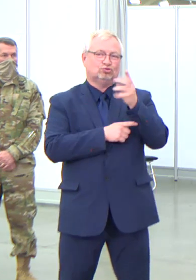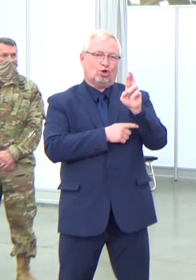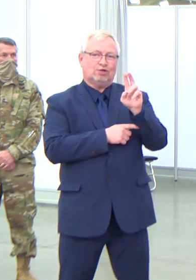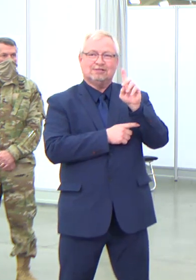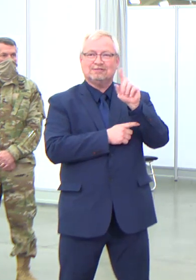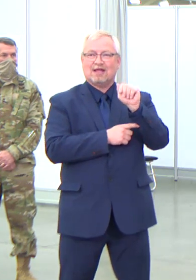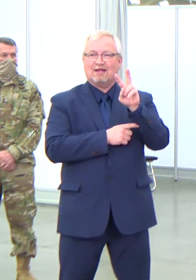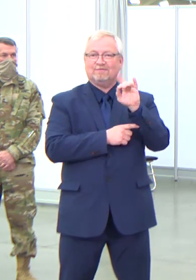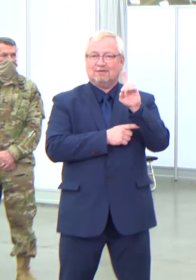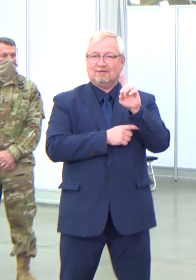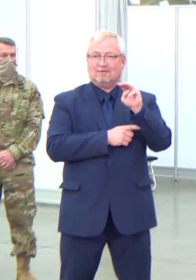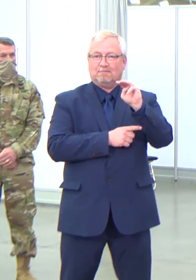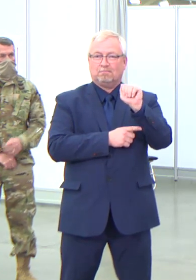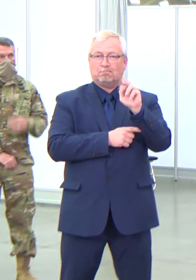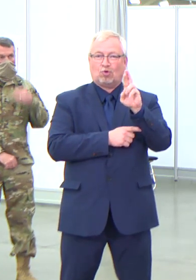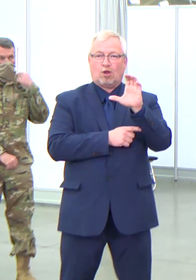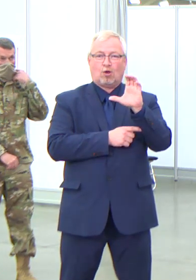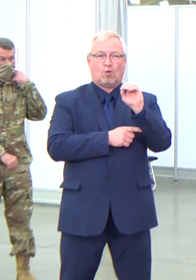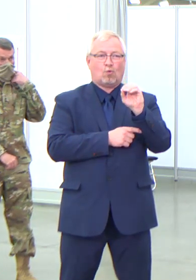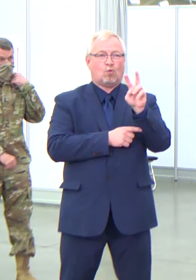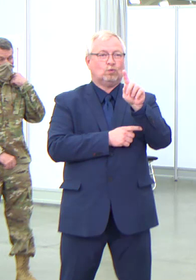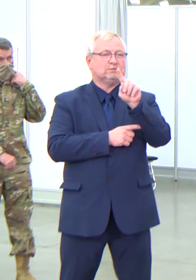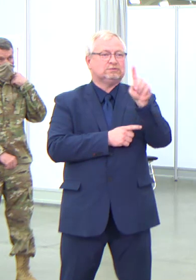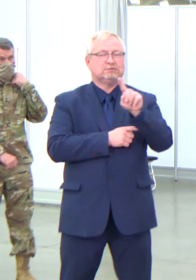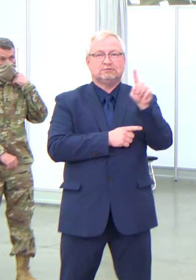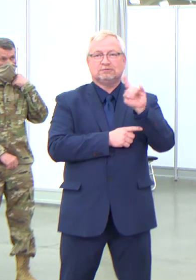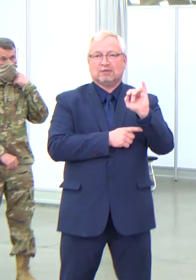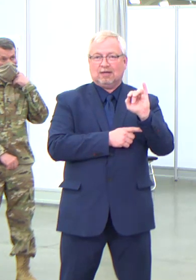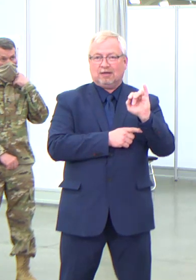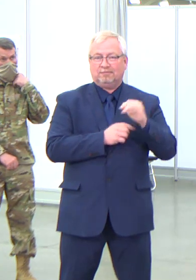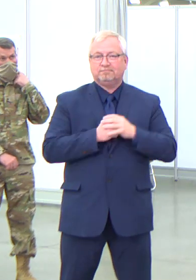start with Dr. David Marcozzi, who is associate professor,